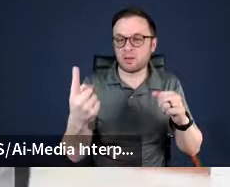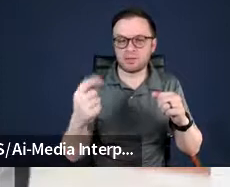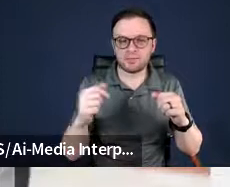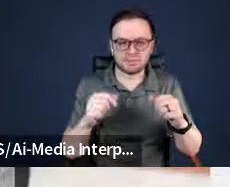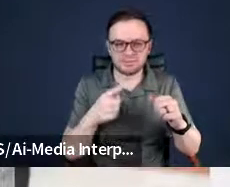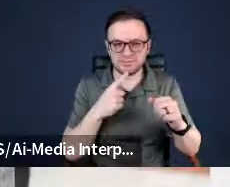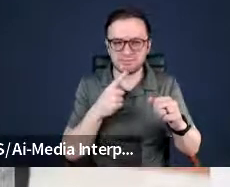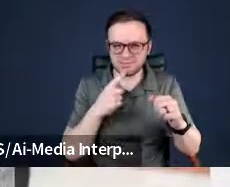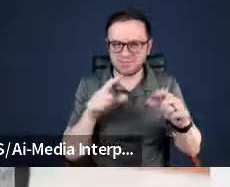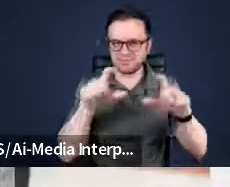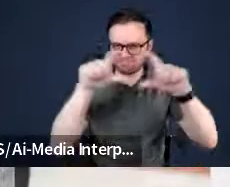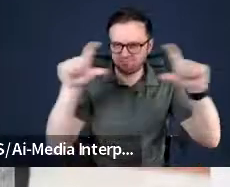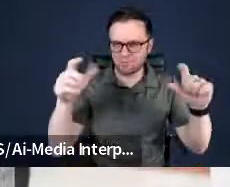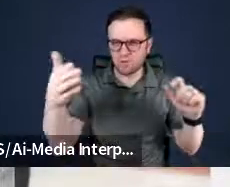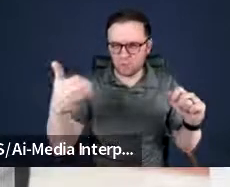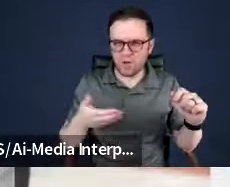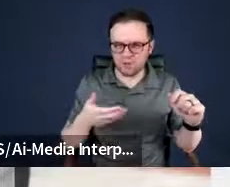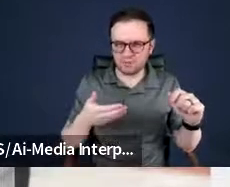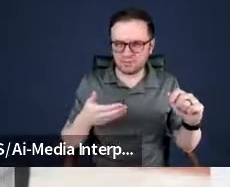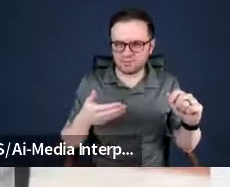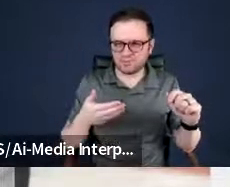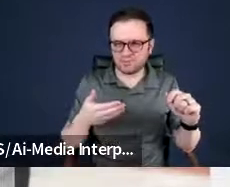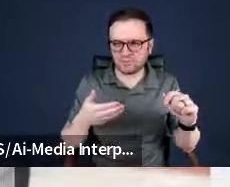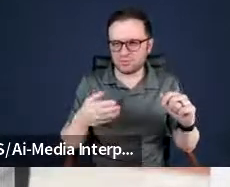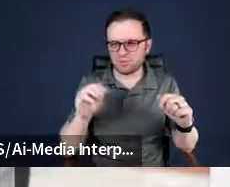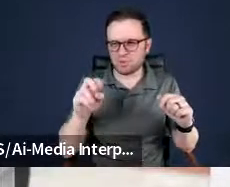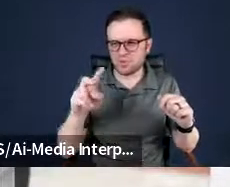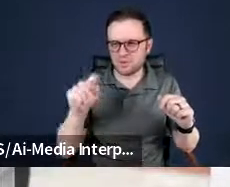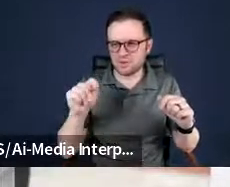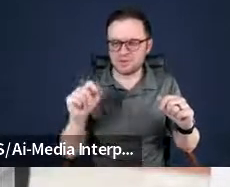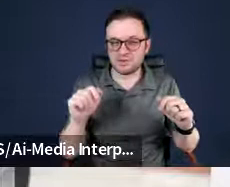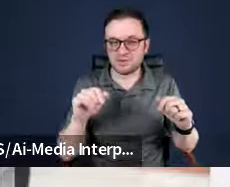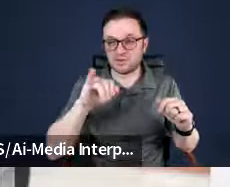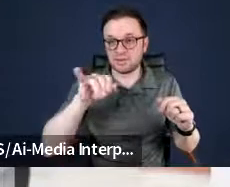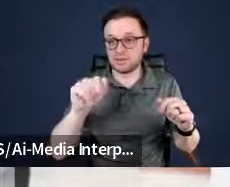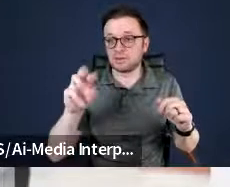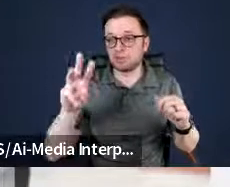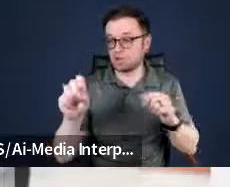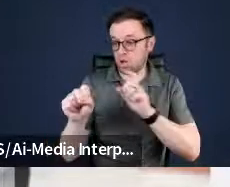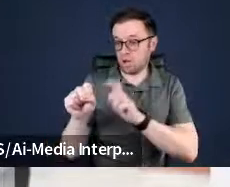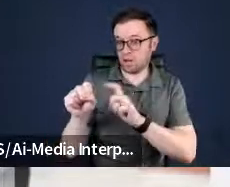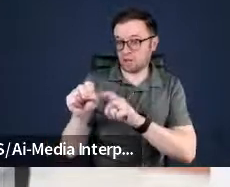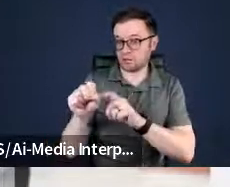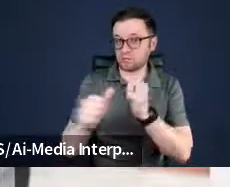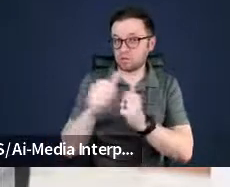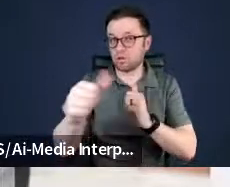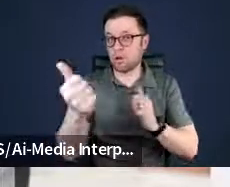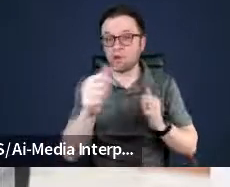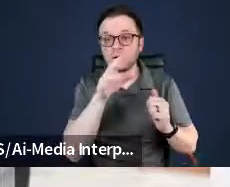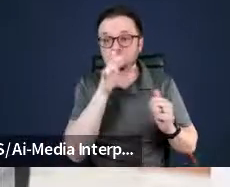that Andrew has talked about. I'm going to jump back to heading one of the page.